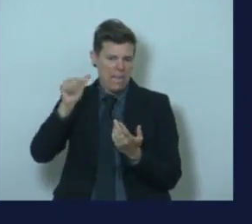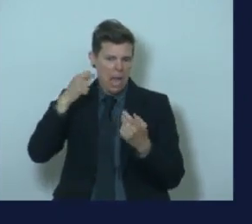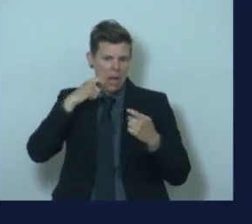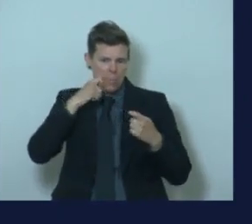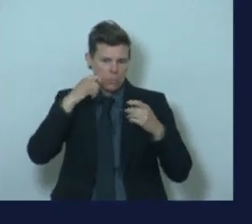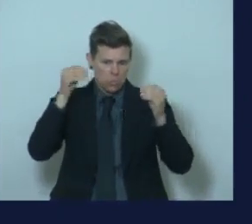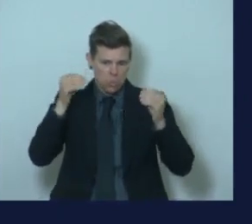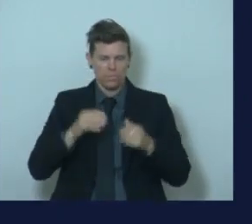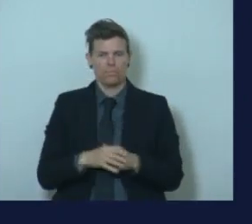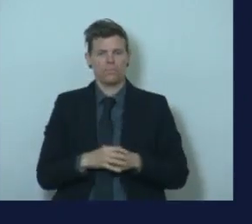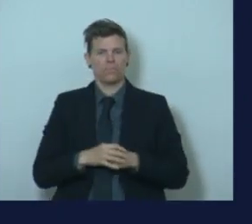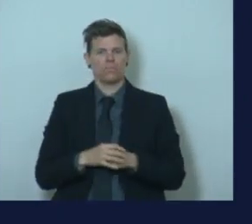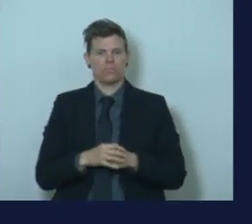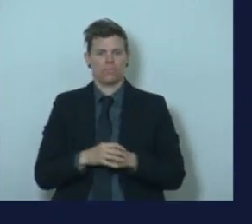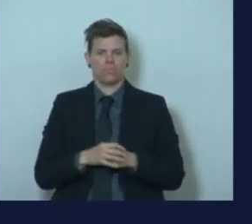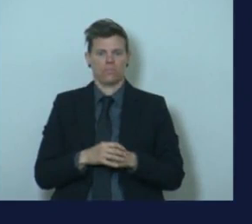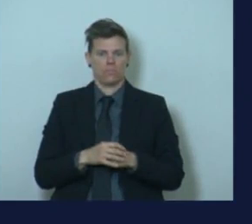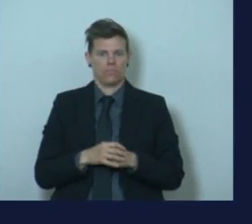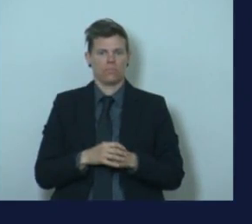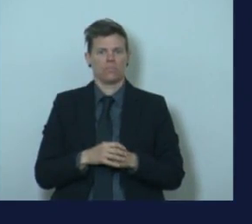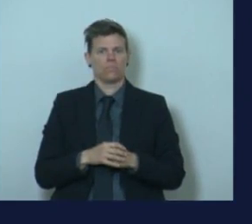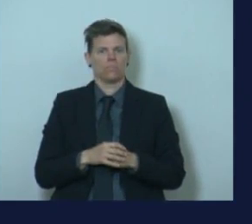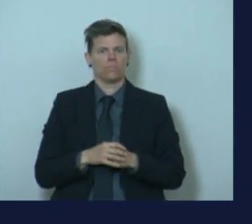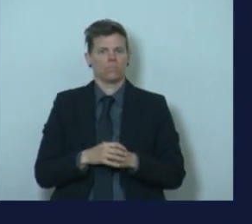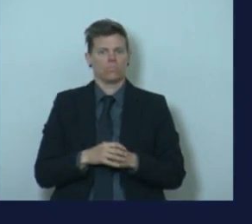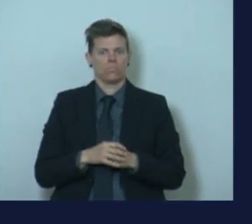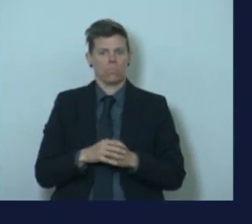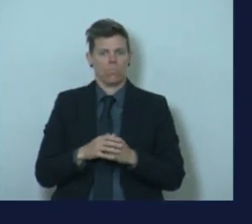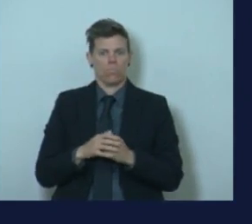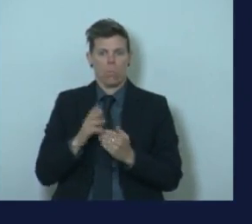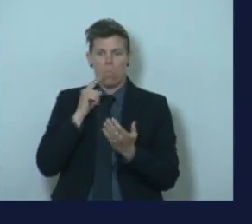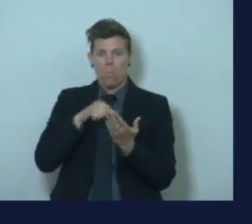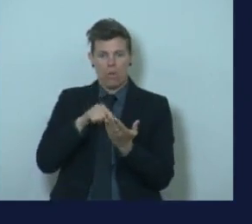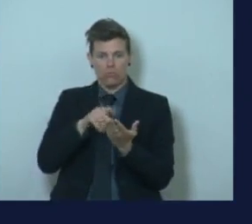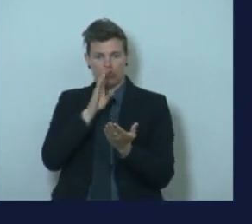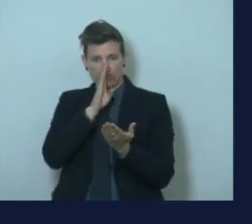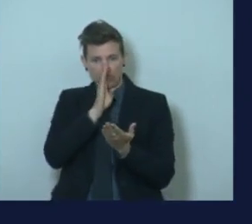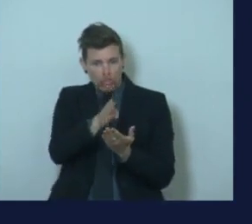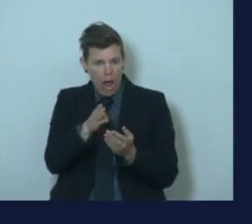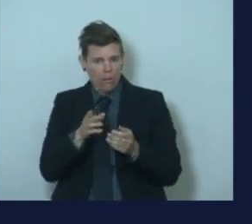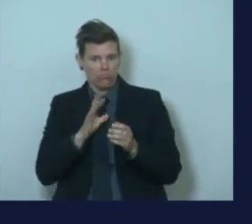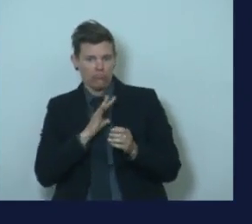THIS IS DOWNLOADABLE THROUGH THE APP STORE AND DOUBLE PLAY.